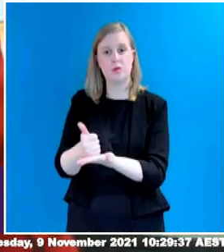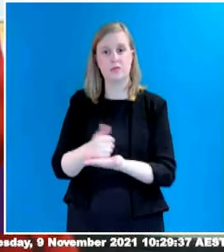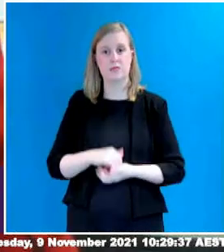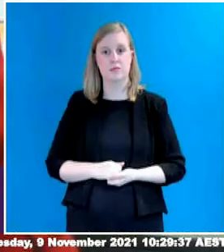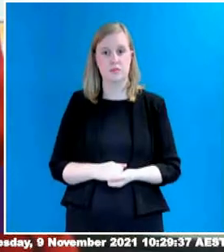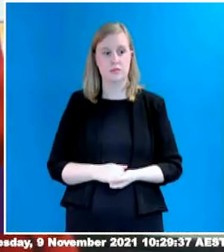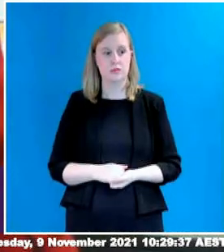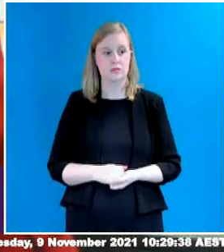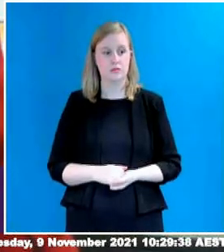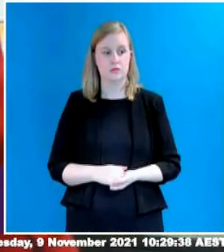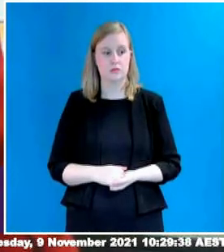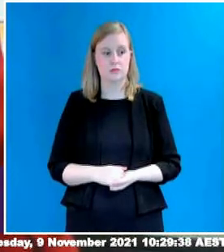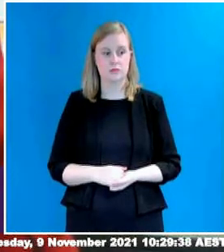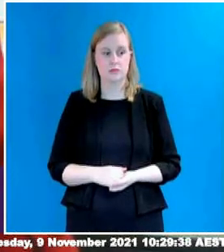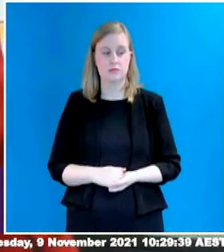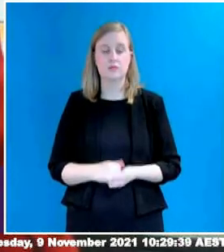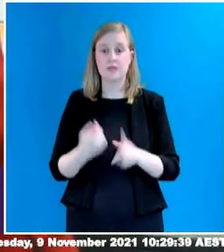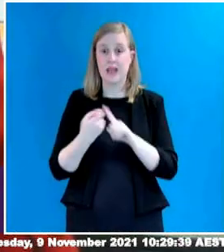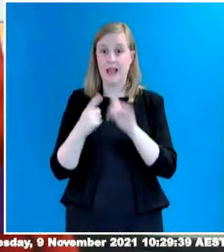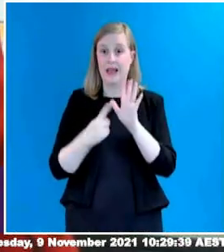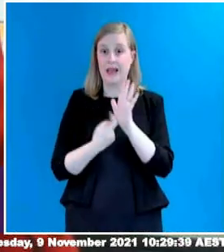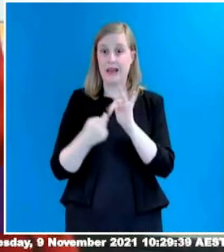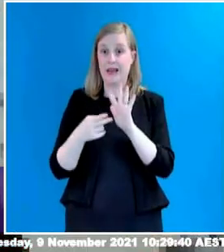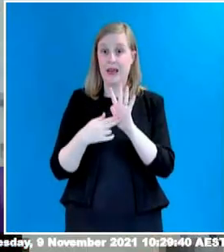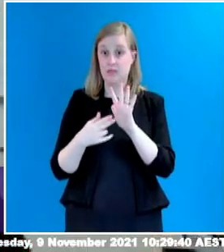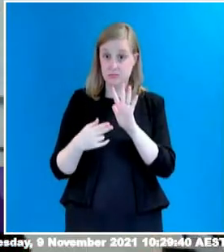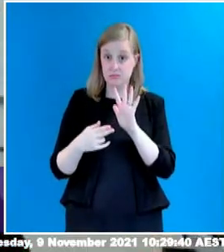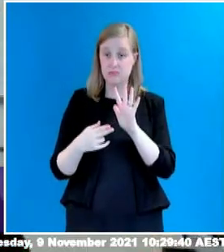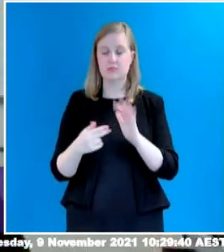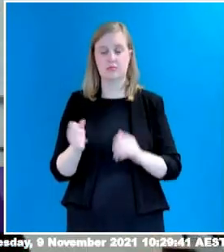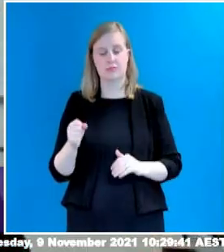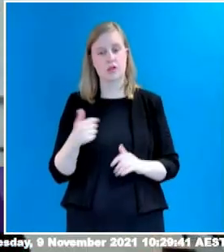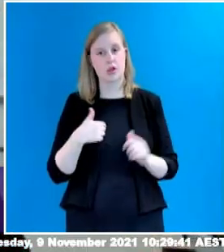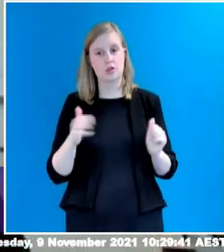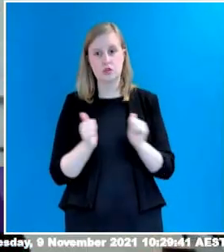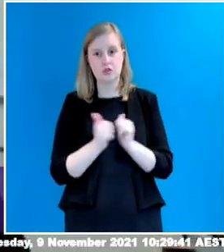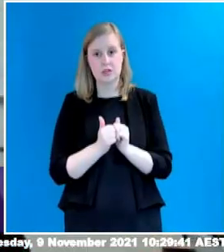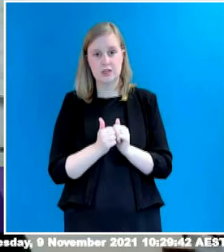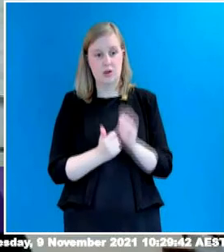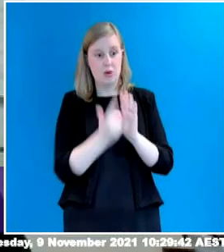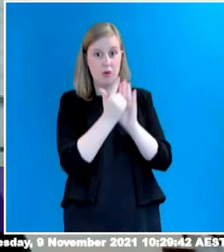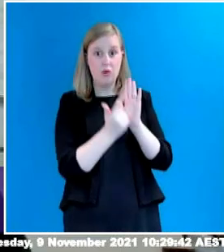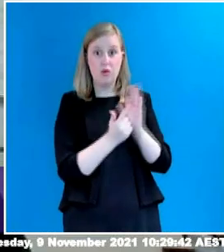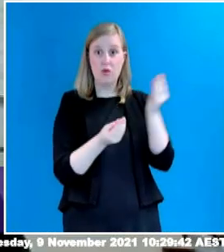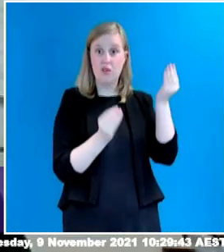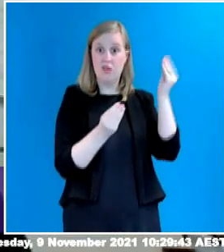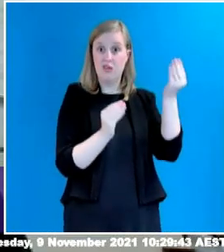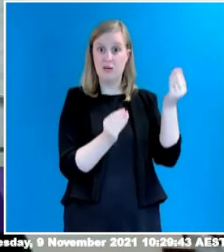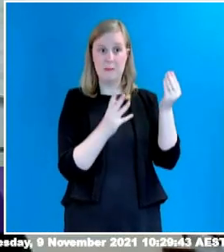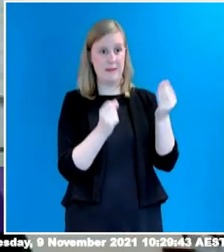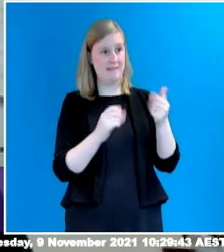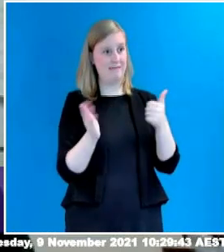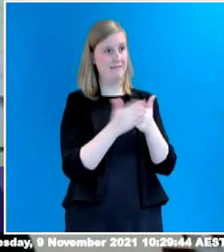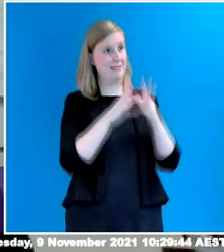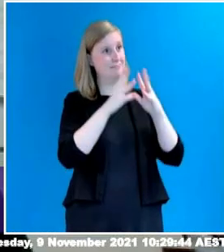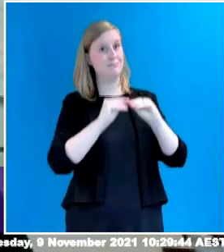I agree with Dr Watchirs' comments that the law isn't the be-all and end-all in terms of resolving some of these complex issues.